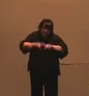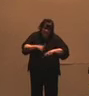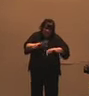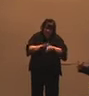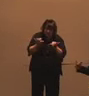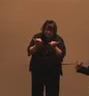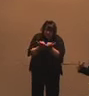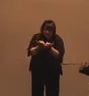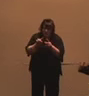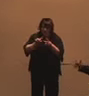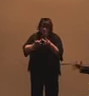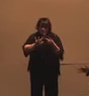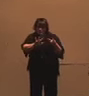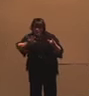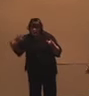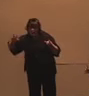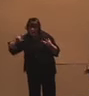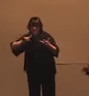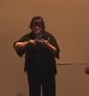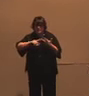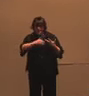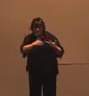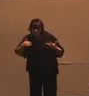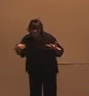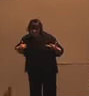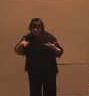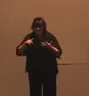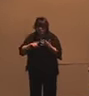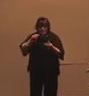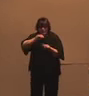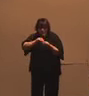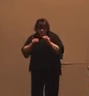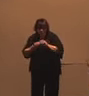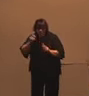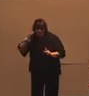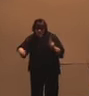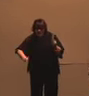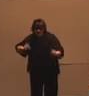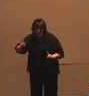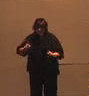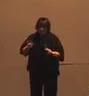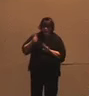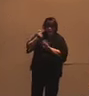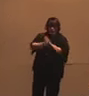on the members, peoples, numbers of the peoples, or depending on the season situations.